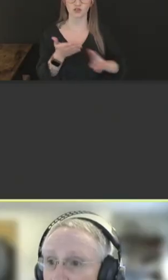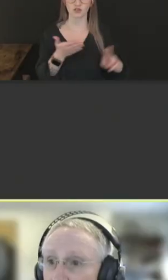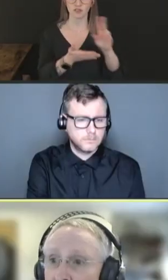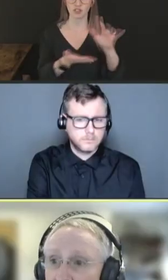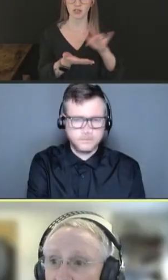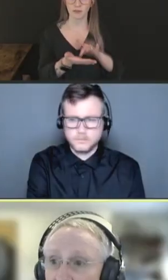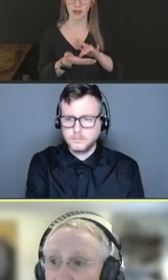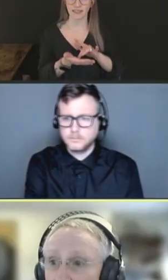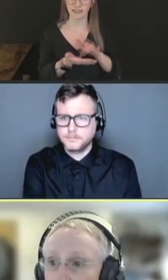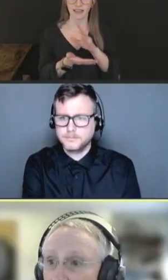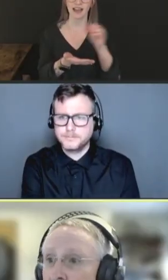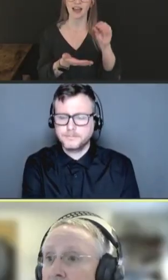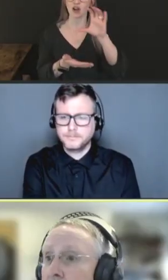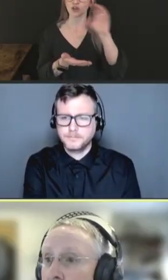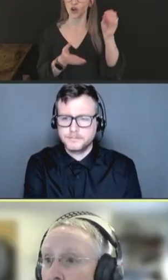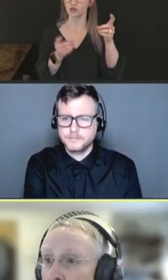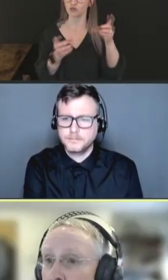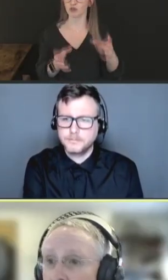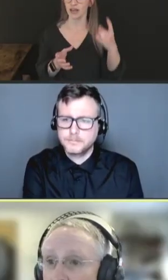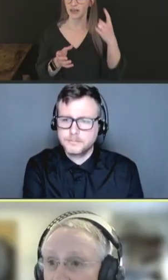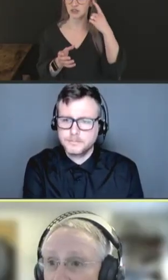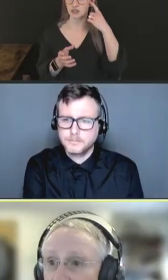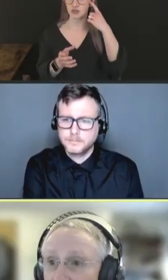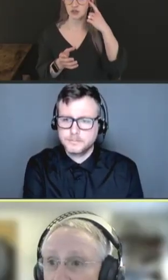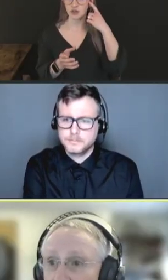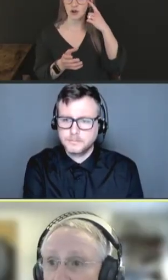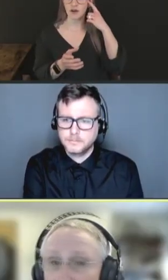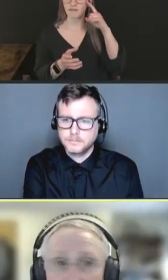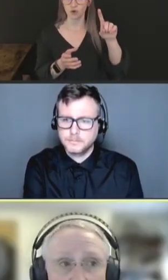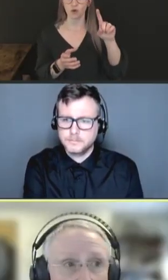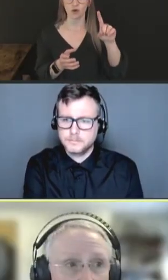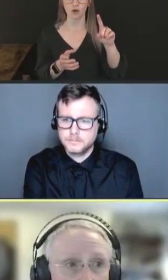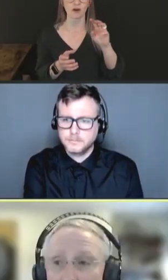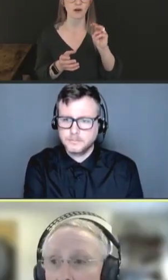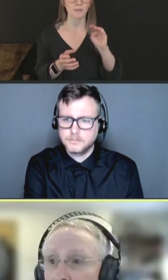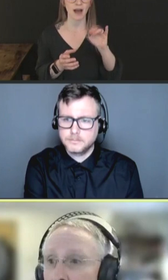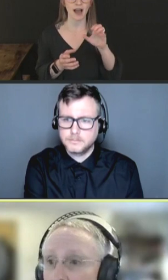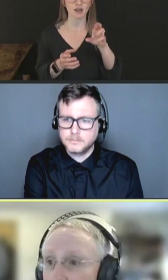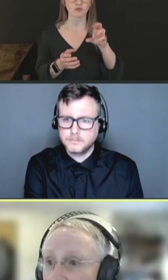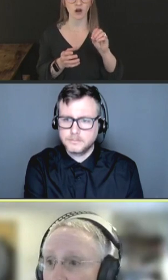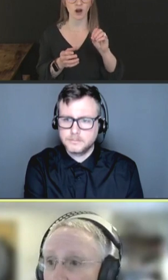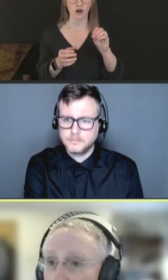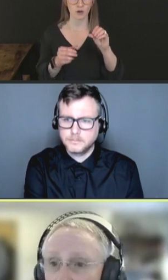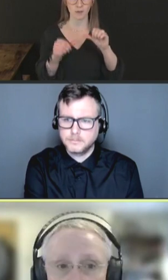the Center of Vaccines and Immunity to Microbial Pathogens. Dr. Barouch, I will now turn it over